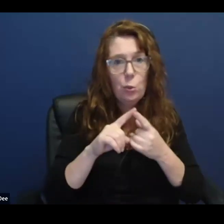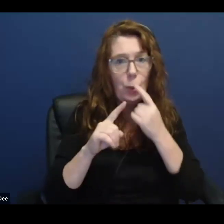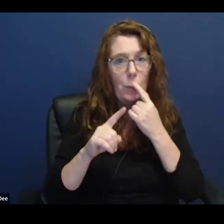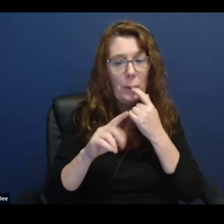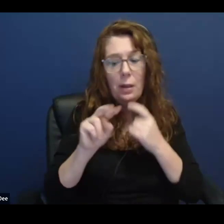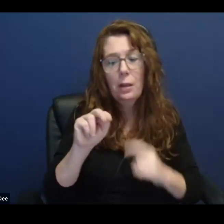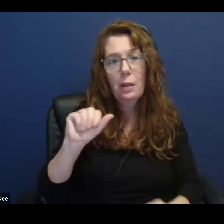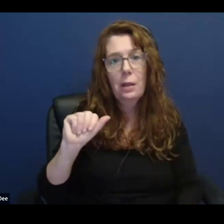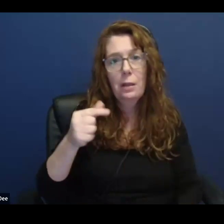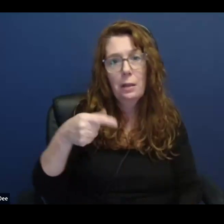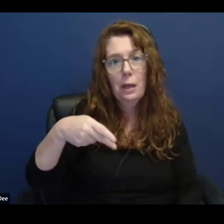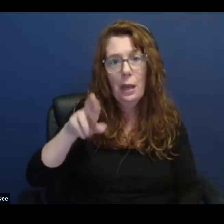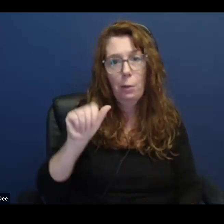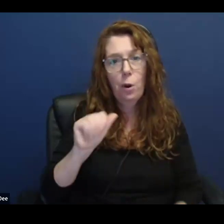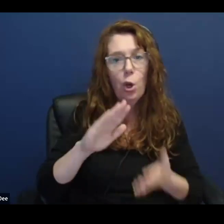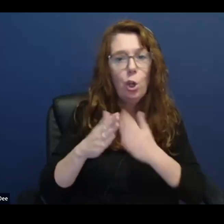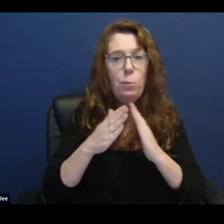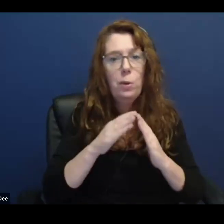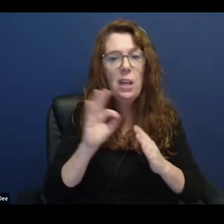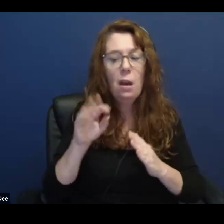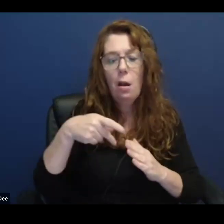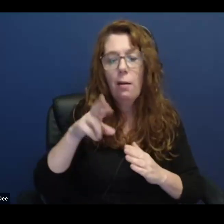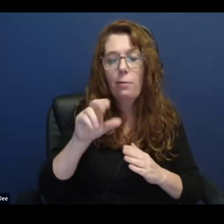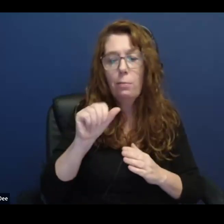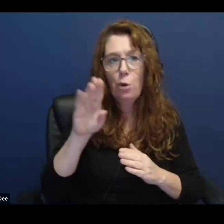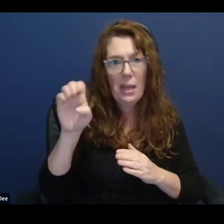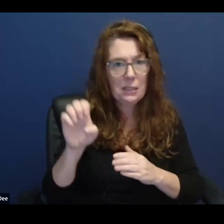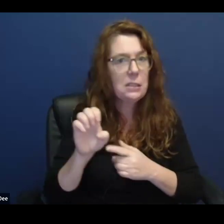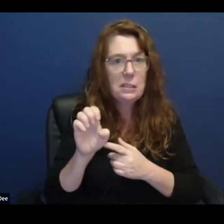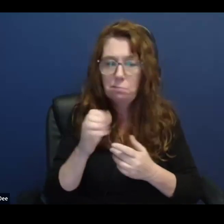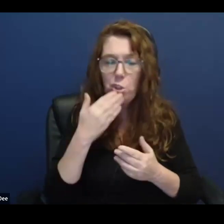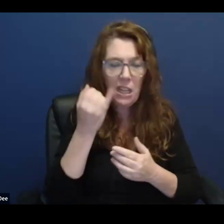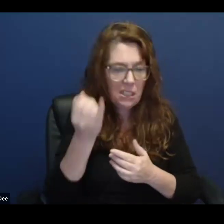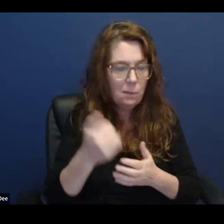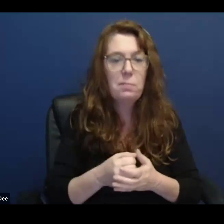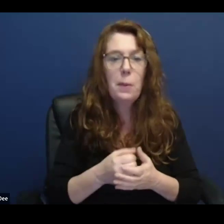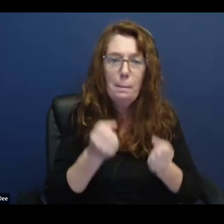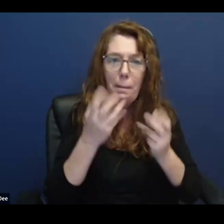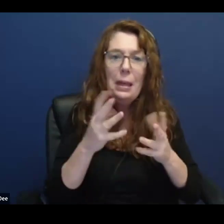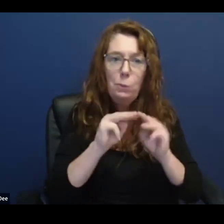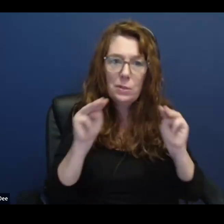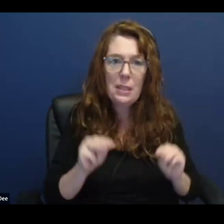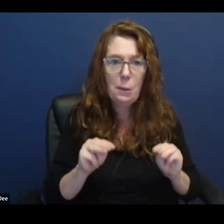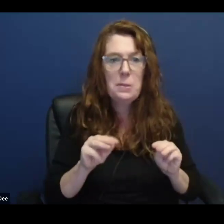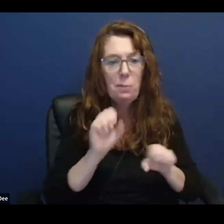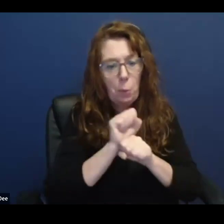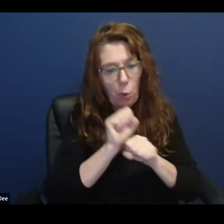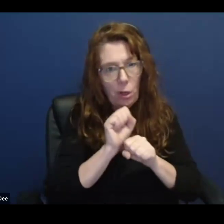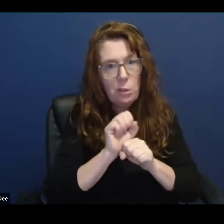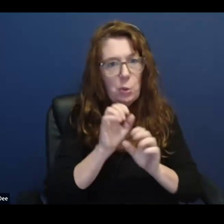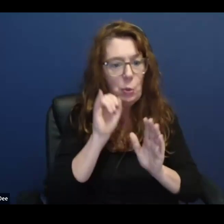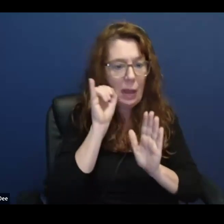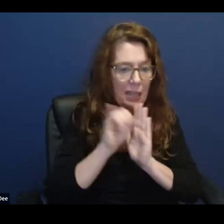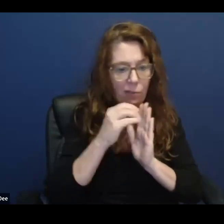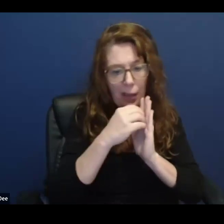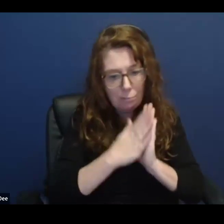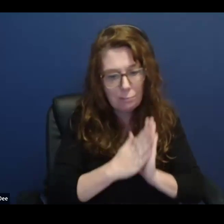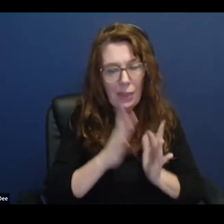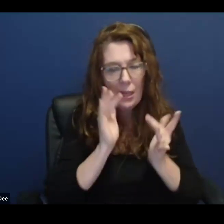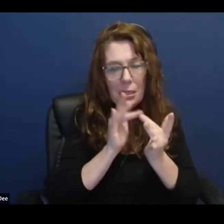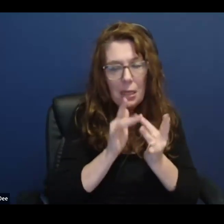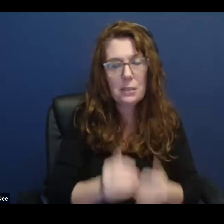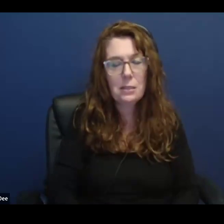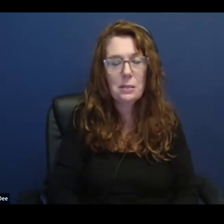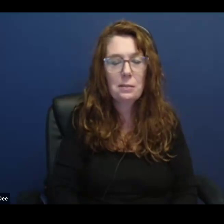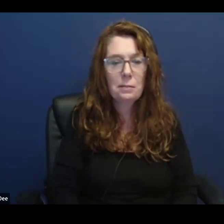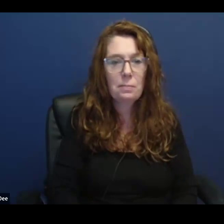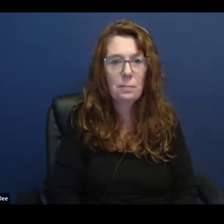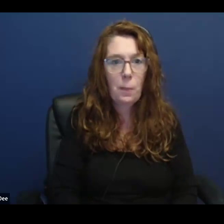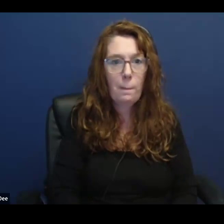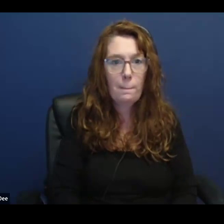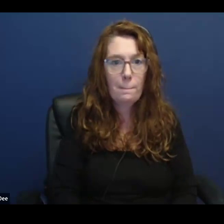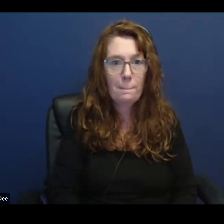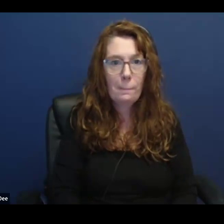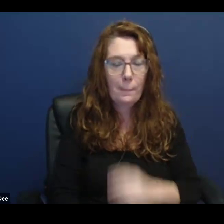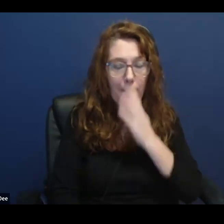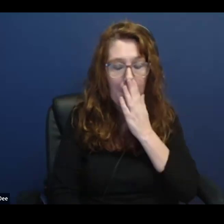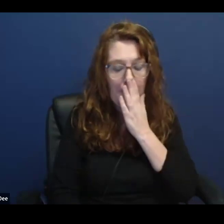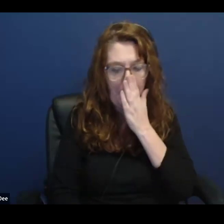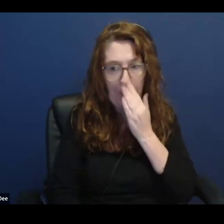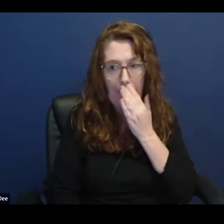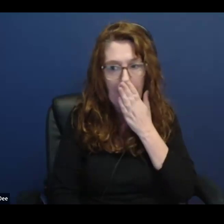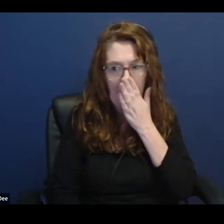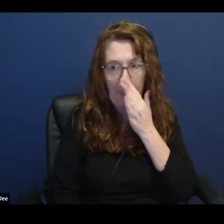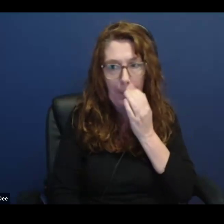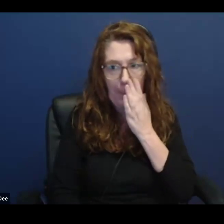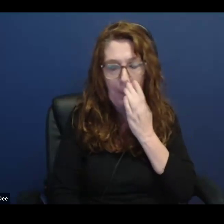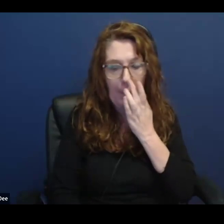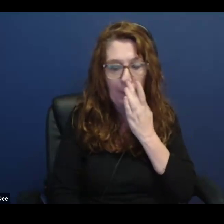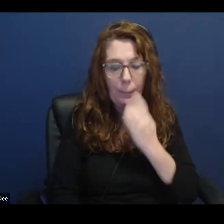wouldn't be a bad idea as many museums have been working on identifying these contacts.